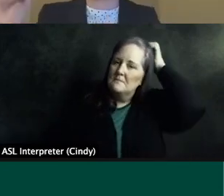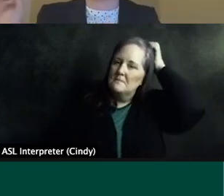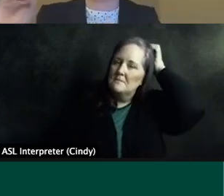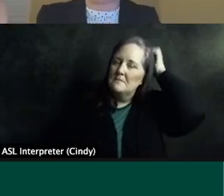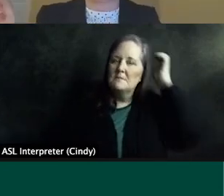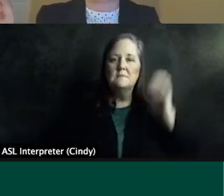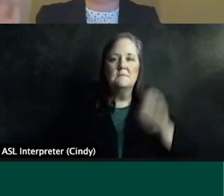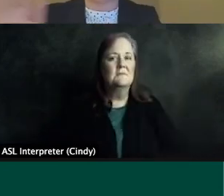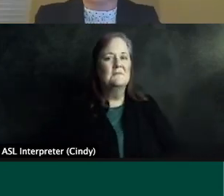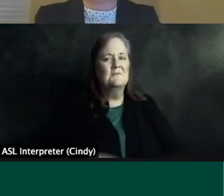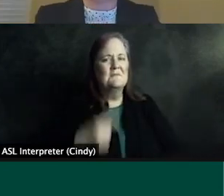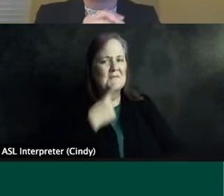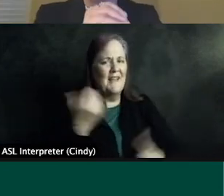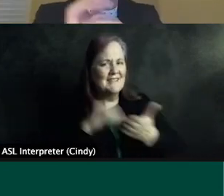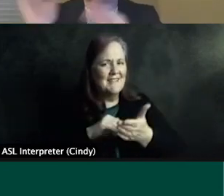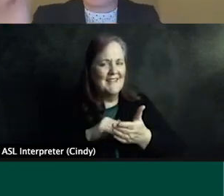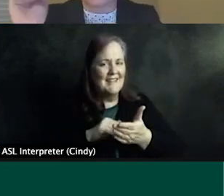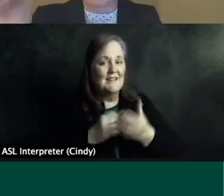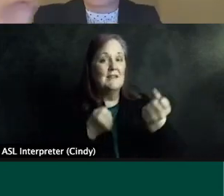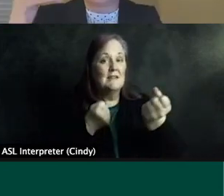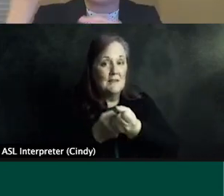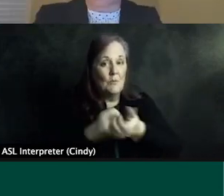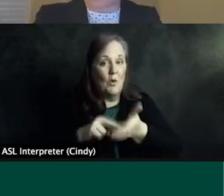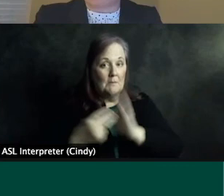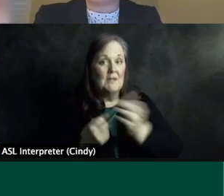up with a list of evidence-based tools.